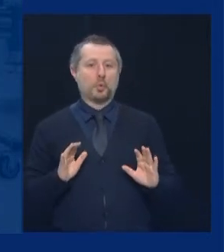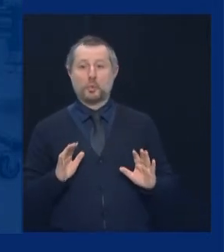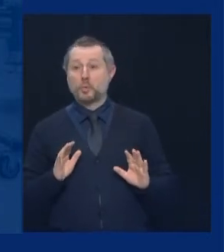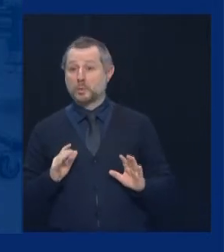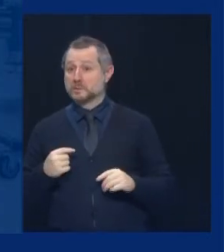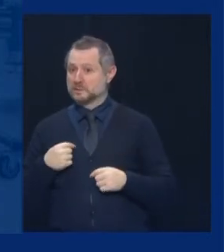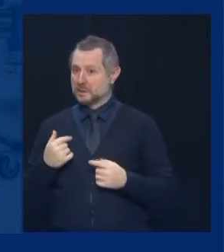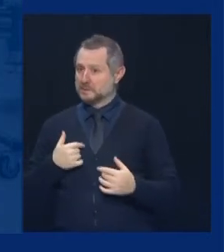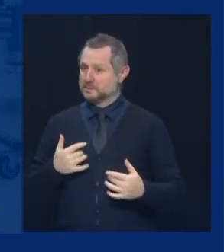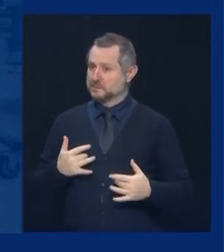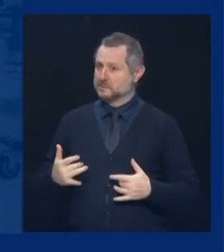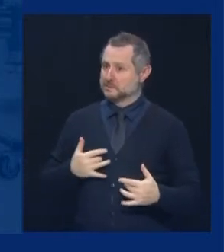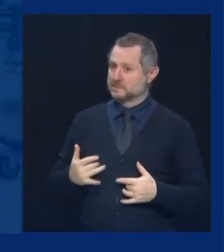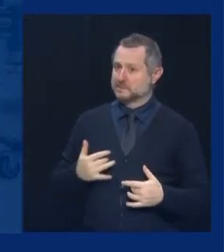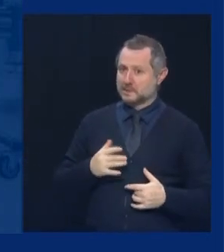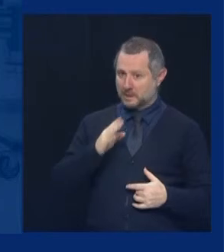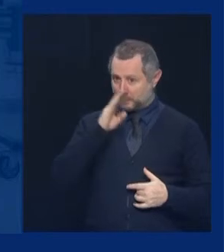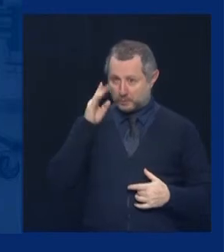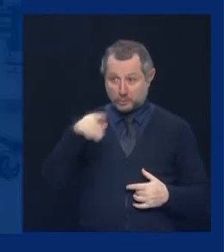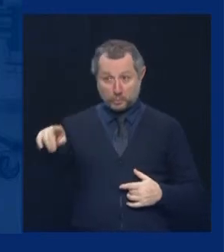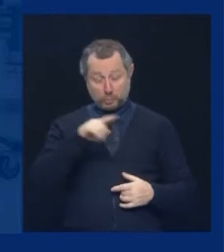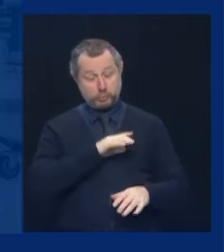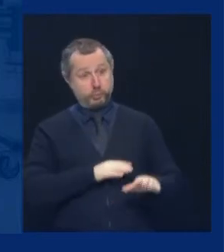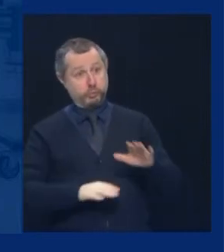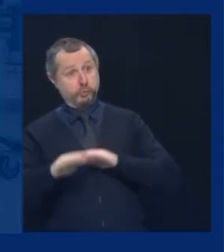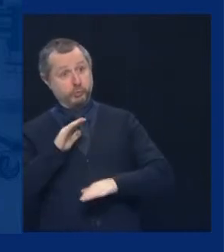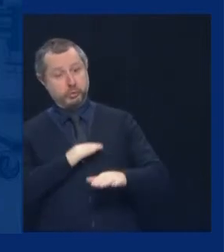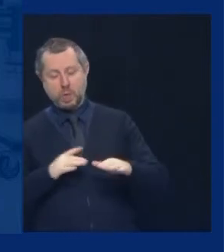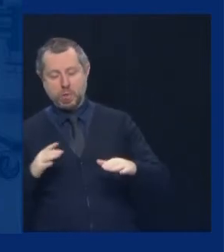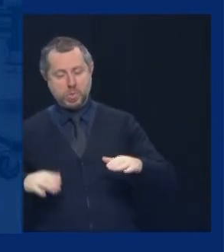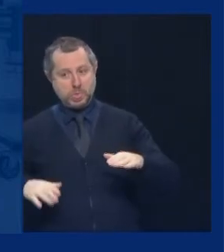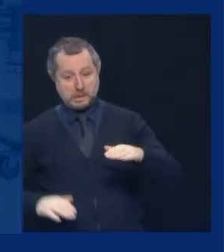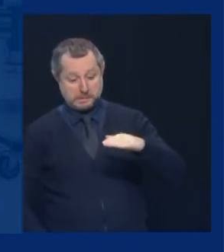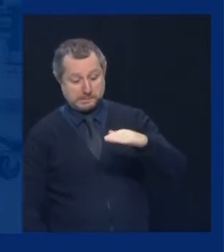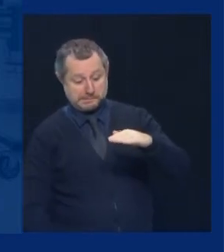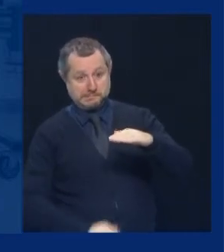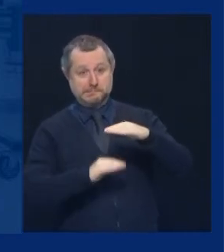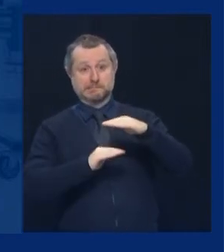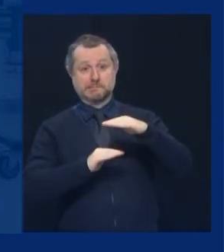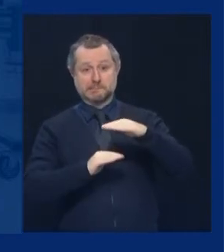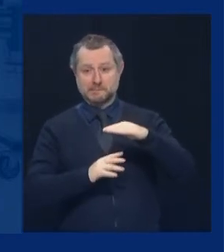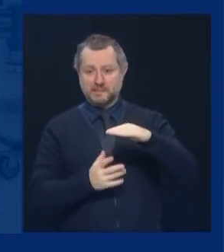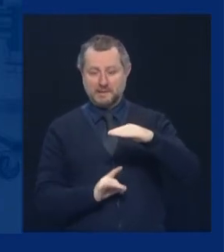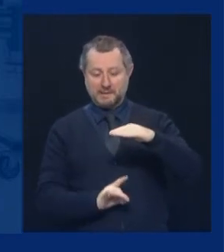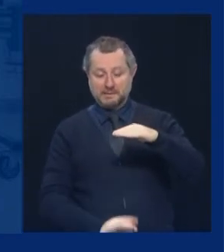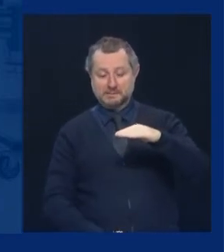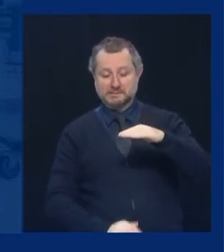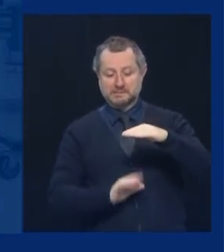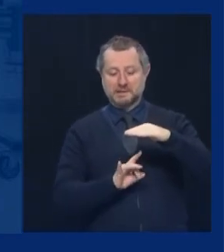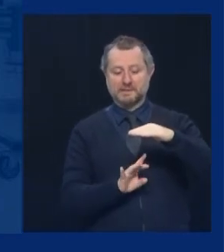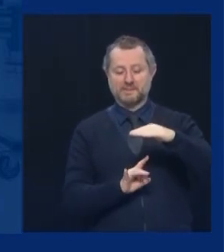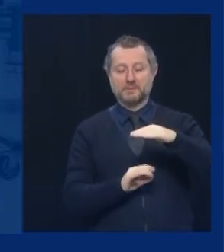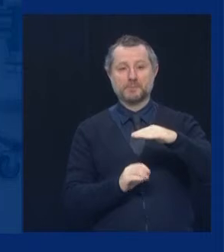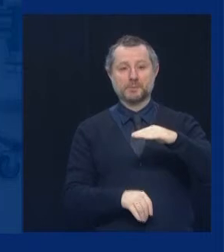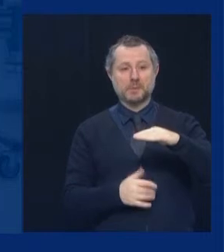WEEKS, OF 85% CAPACITY, RIGHT? SO FEAR OF OVERRUNNING THE